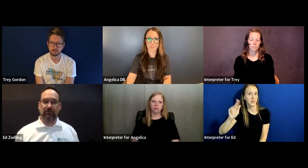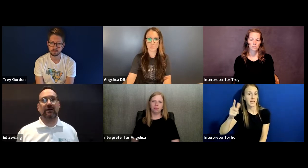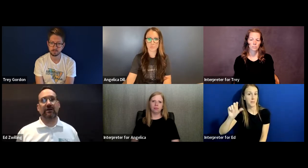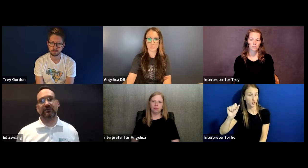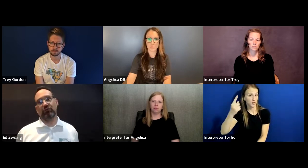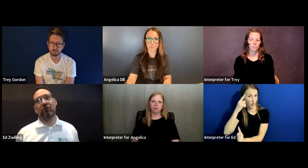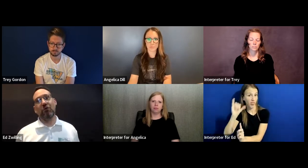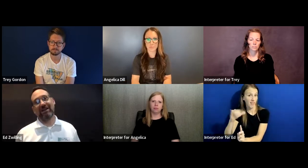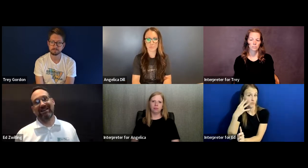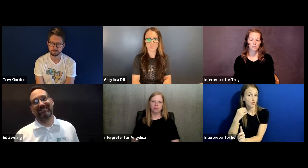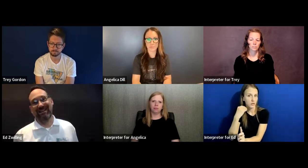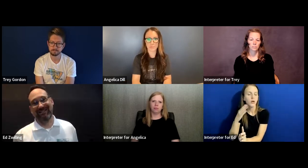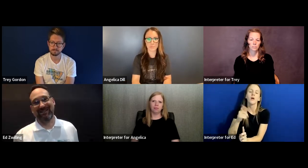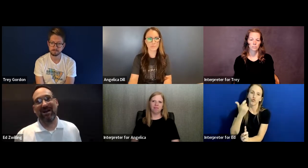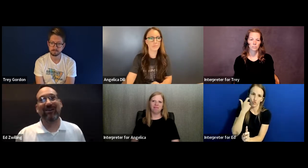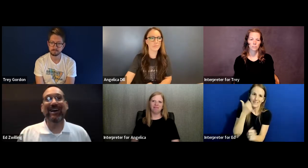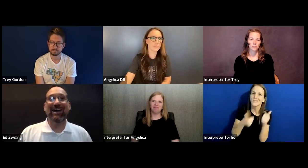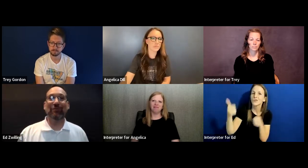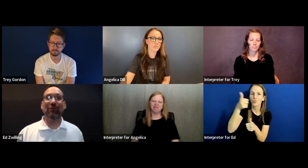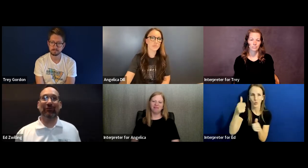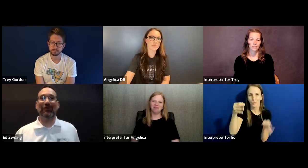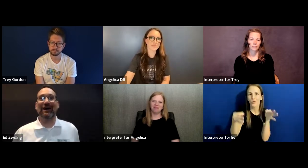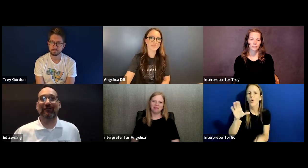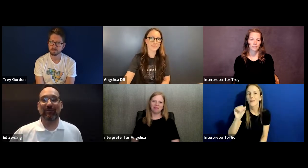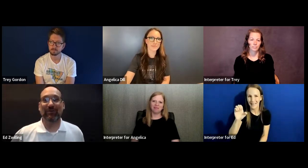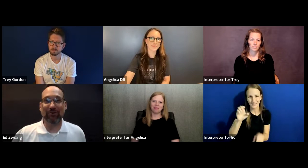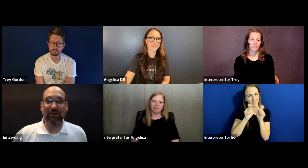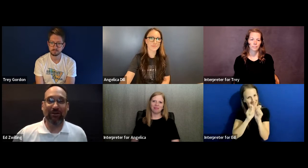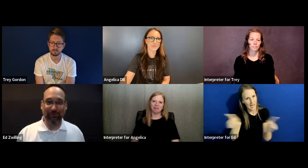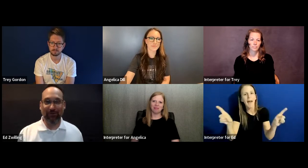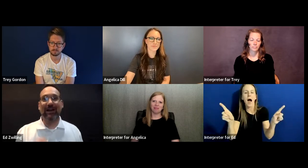uh supreme court case that has come out and pulled the rug out from under uh the rug out